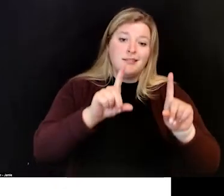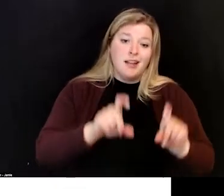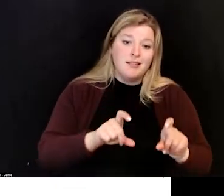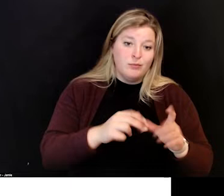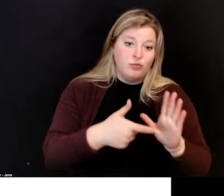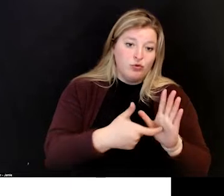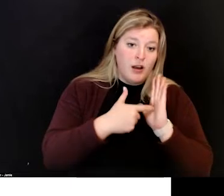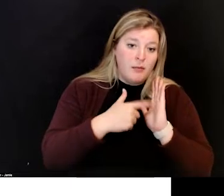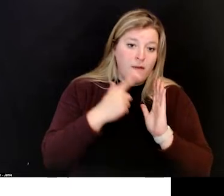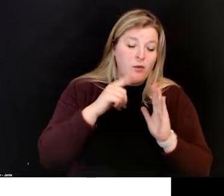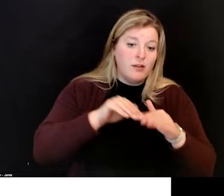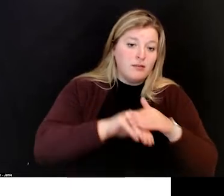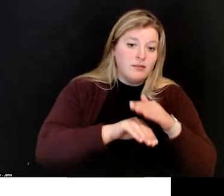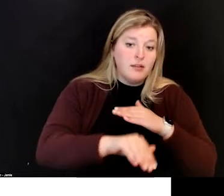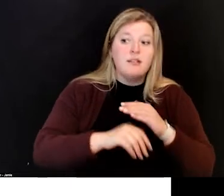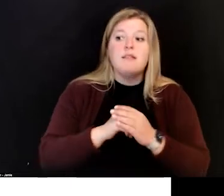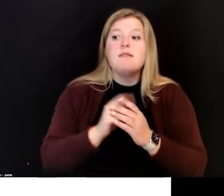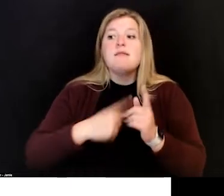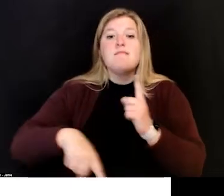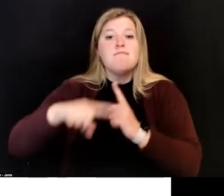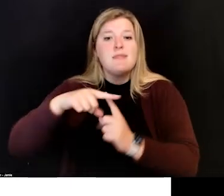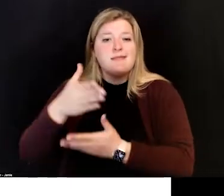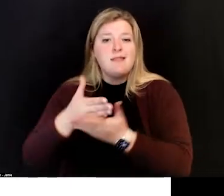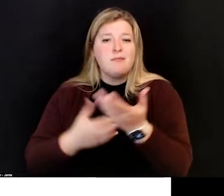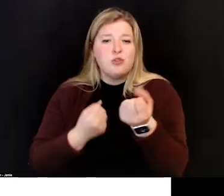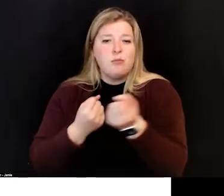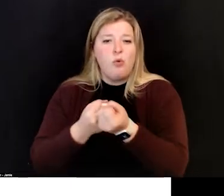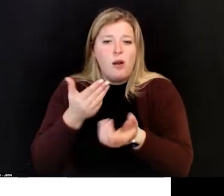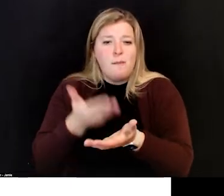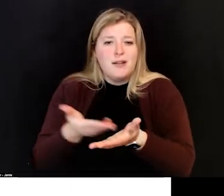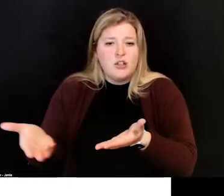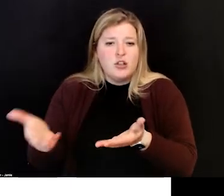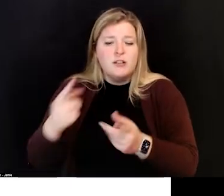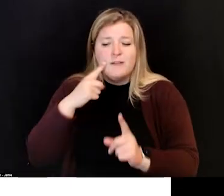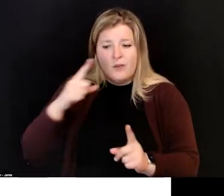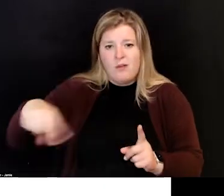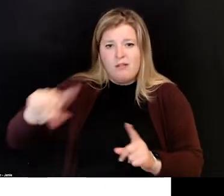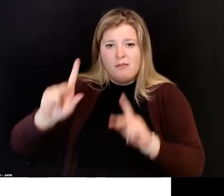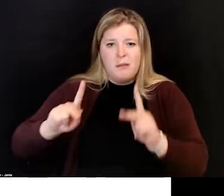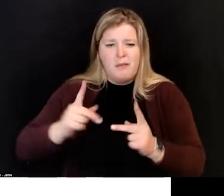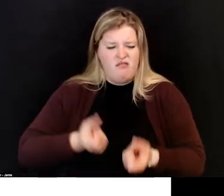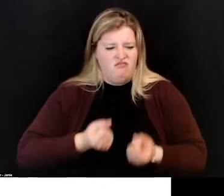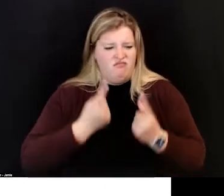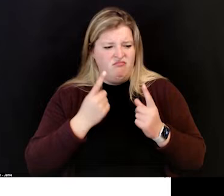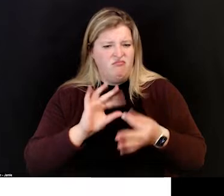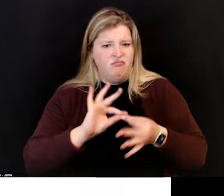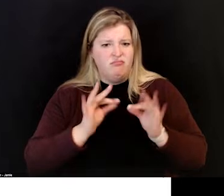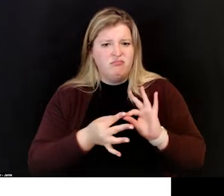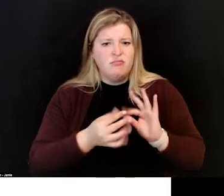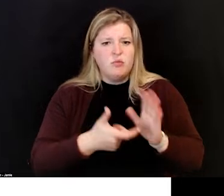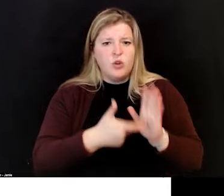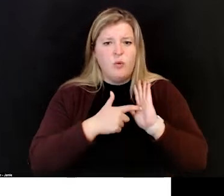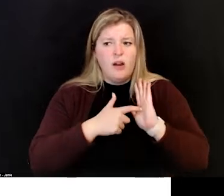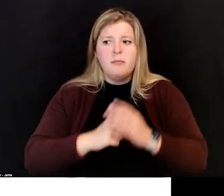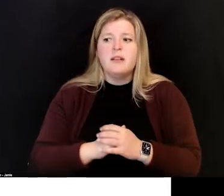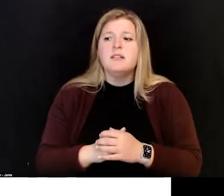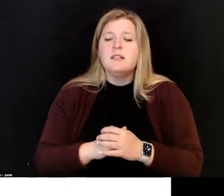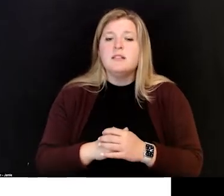It also includes support materials to help interpret and understand those requirements. WCAG is referred to